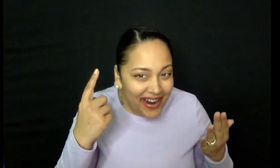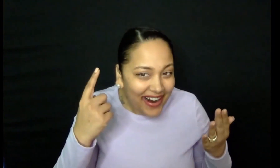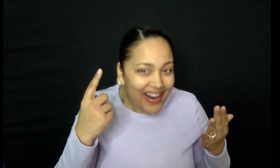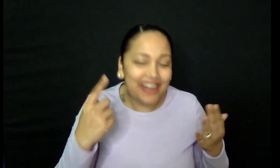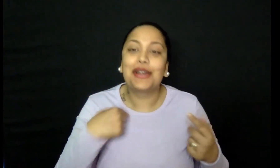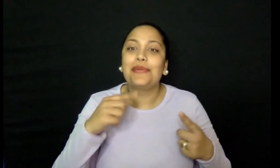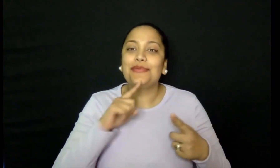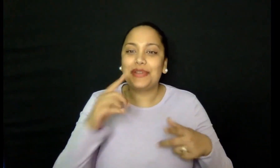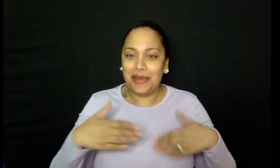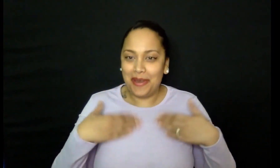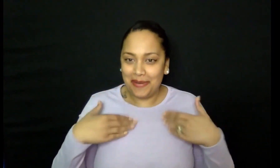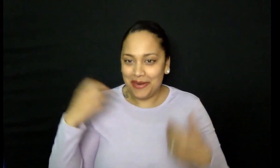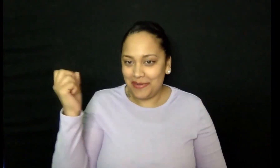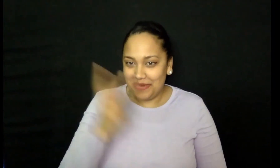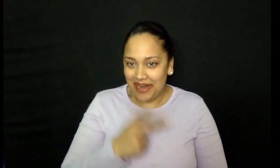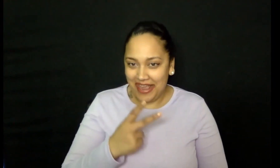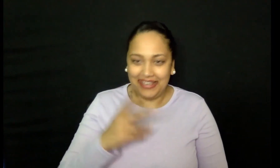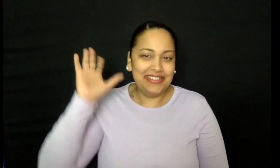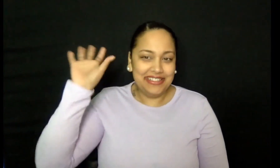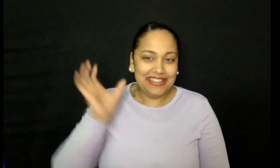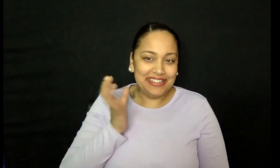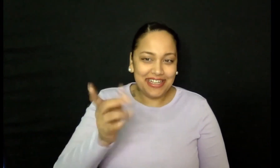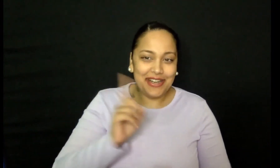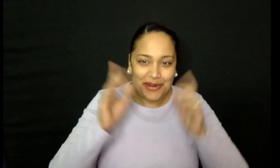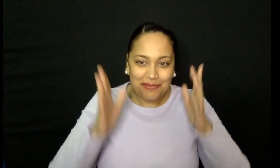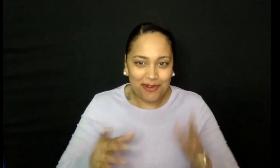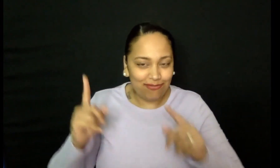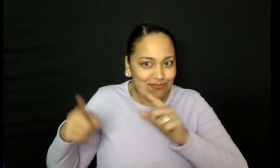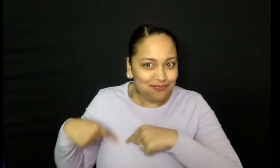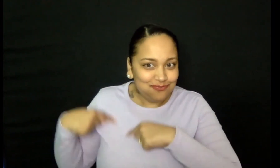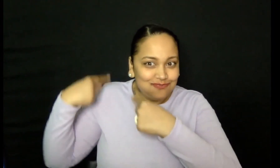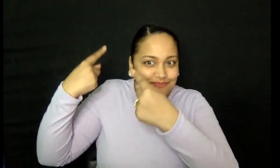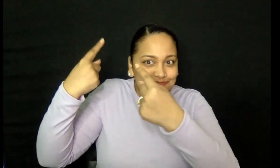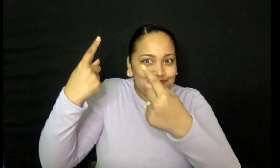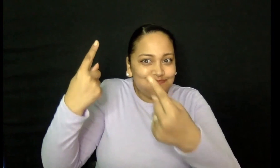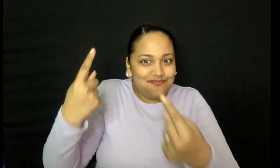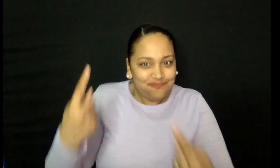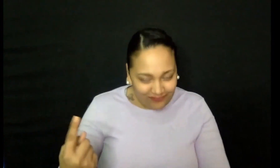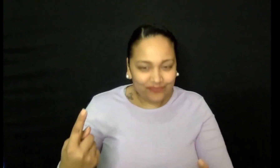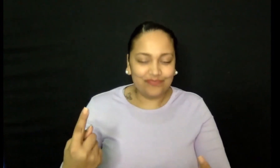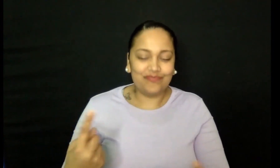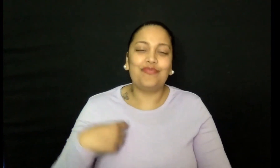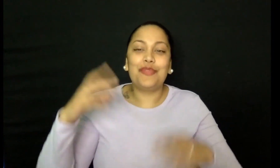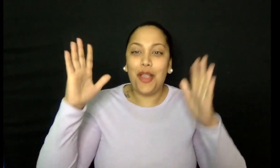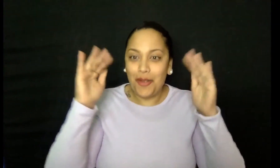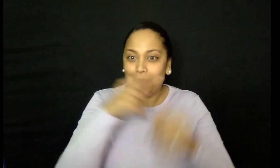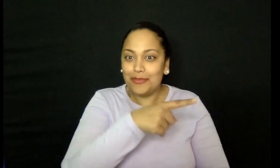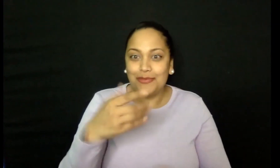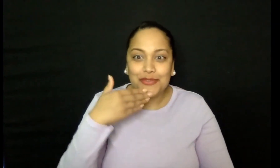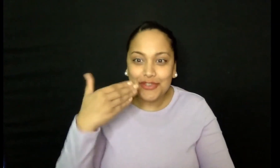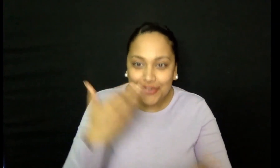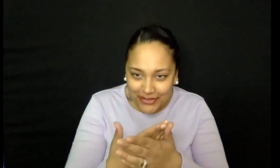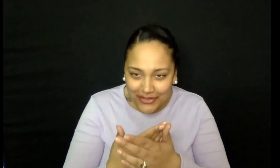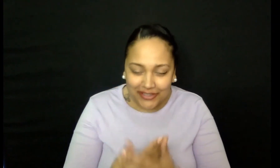Hello everyone I'm really happy to be back reporting for Sign1News it's been a while